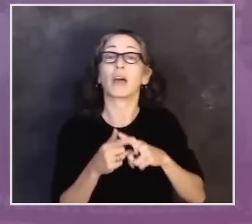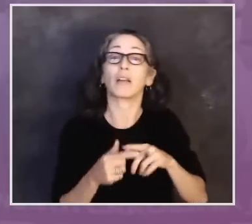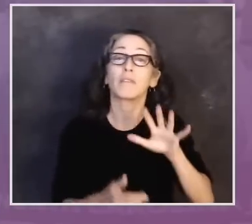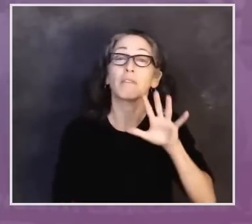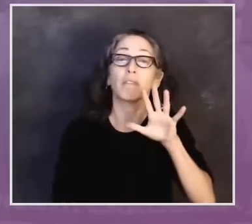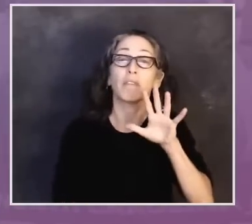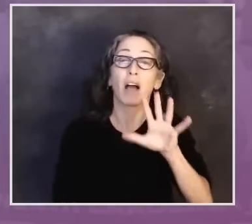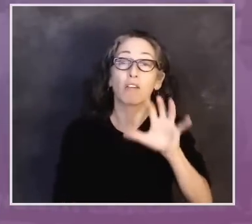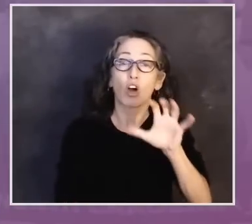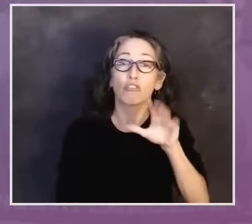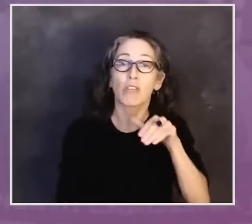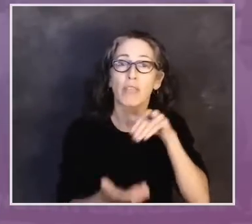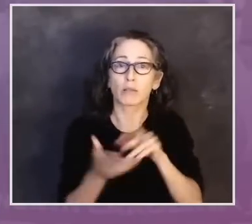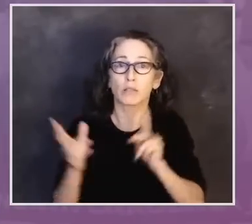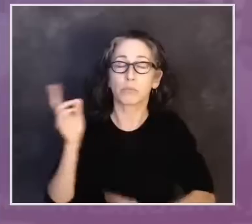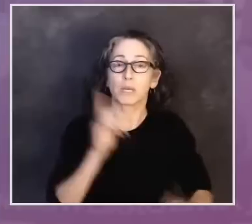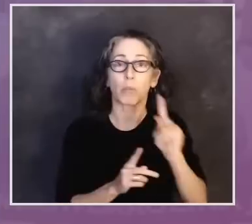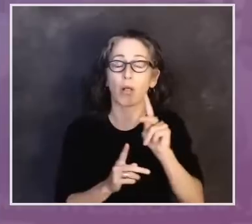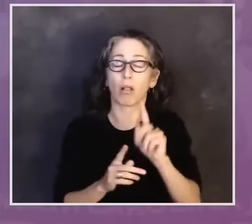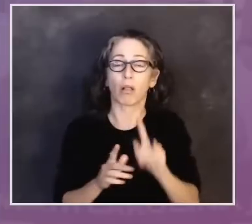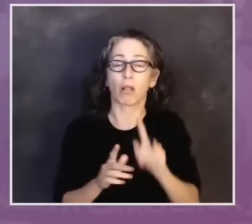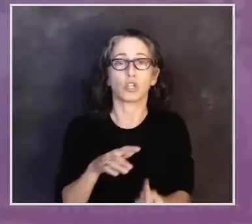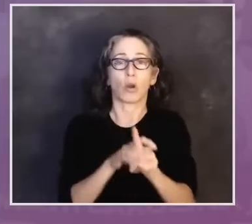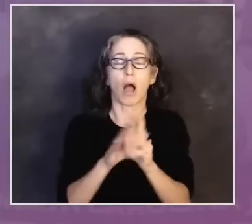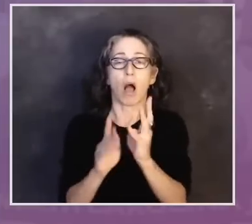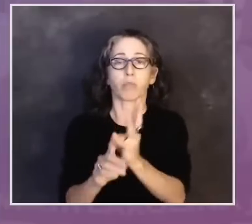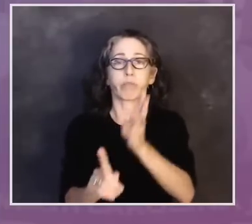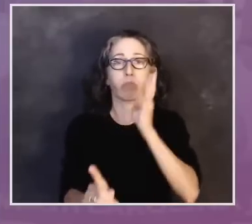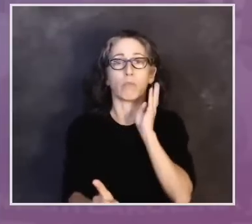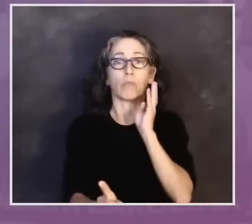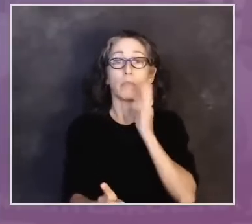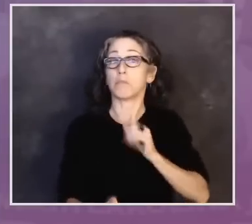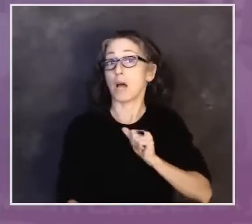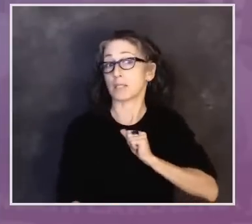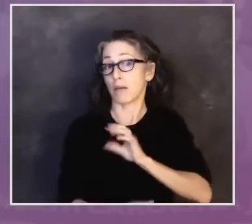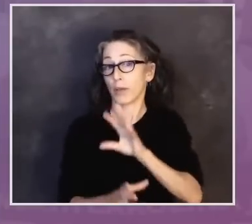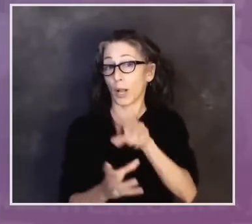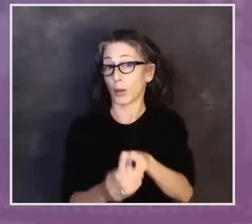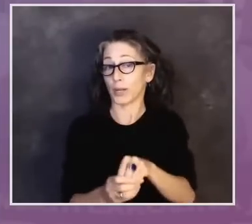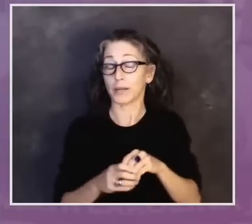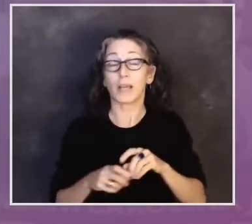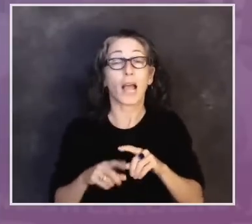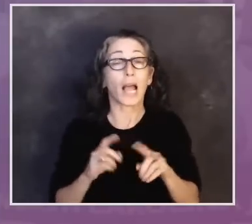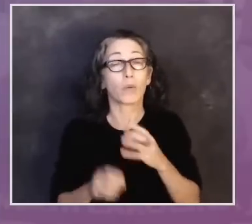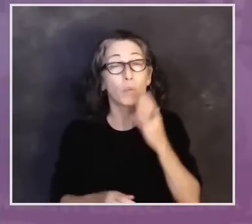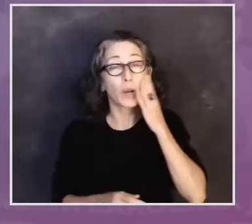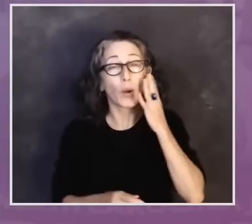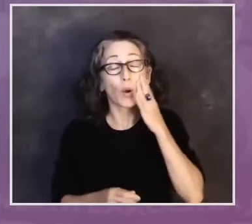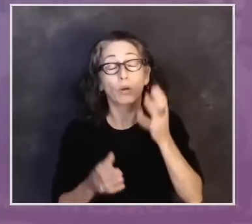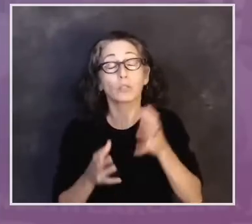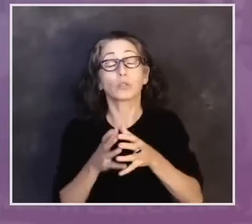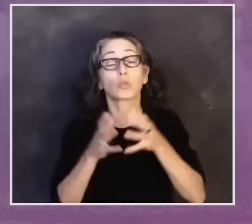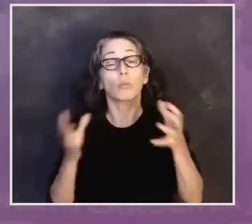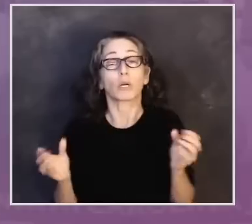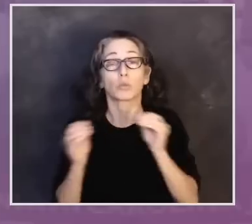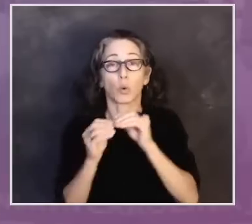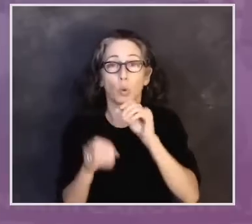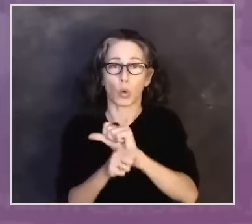SEPTEMBER 4TH. AND SINCE THEN OVER 500,000 PEOPLE HAVE ALREADY TURNED OUT